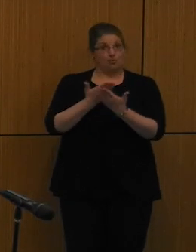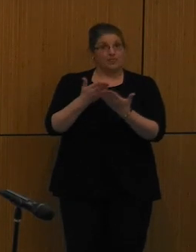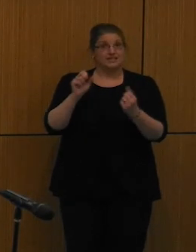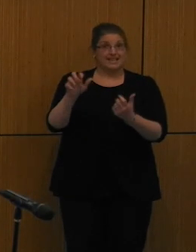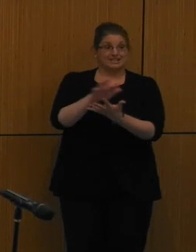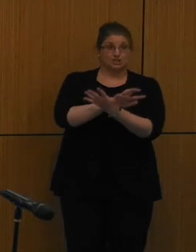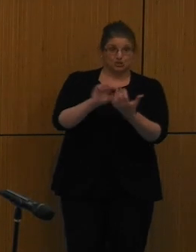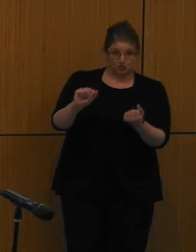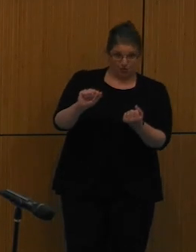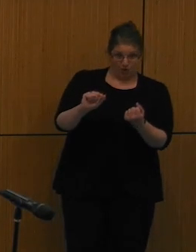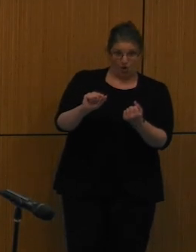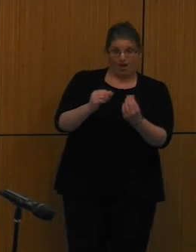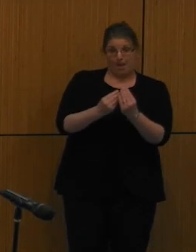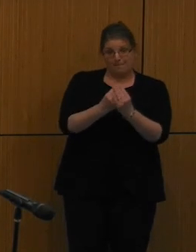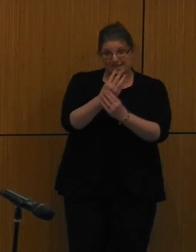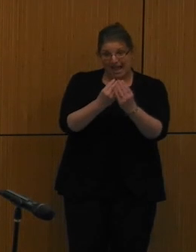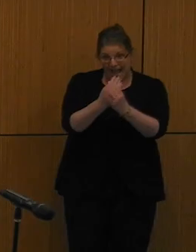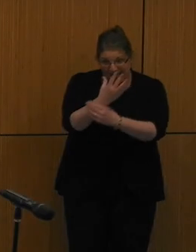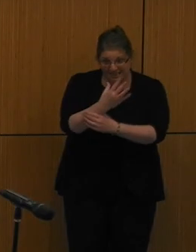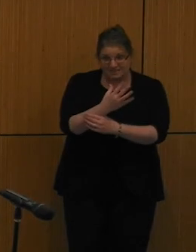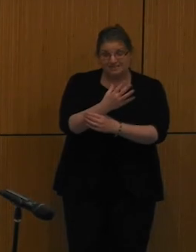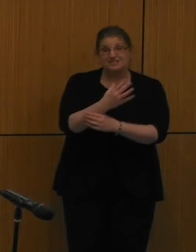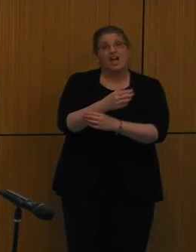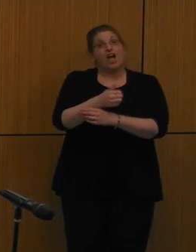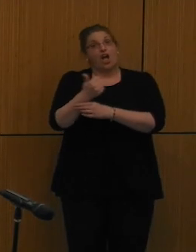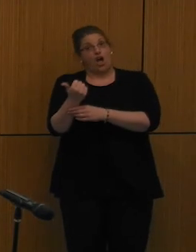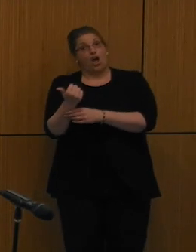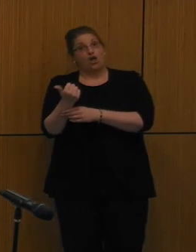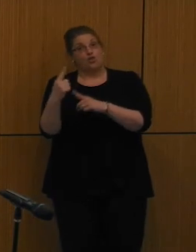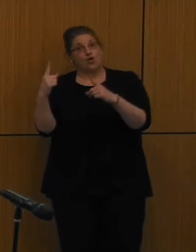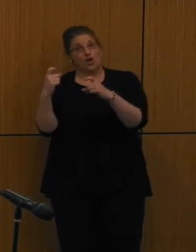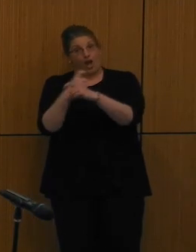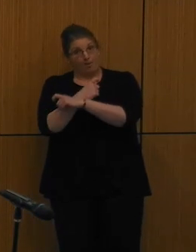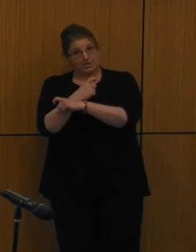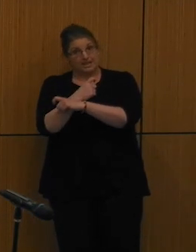So all this cellulose, but also other complex polymers that are very difficult to break down.